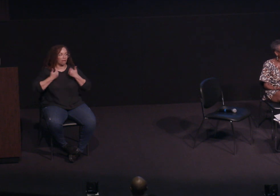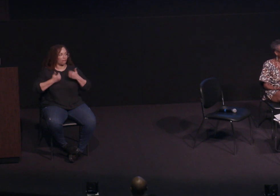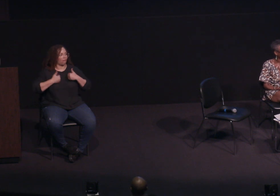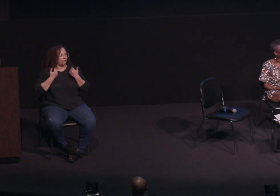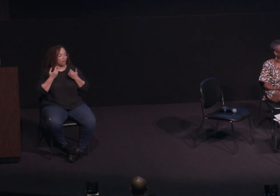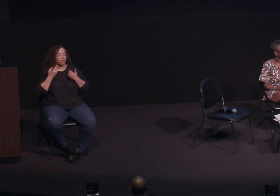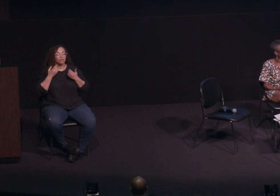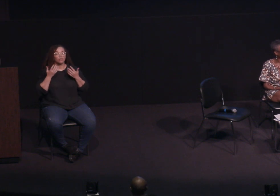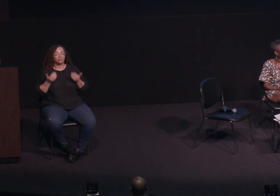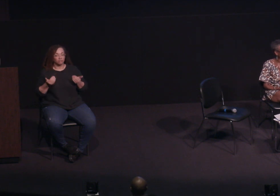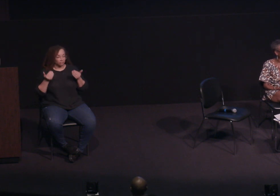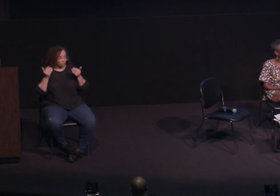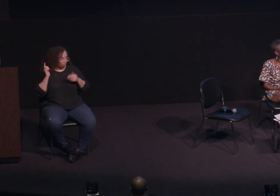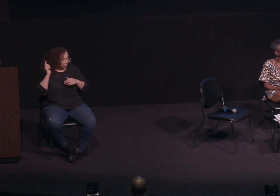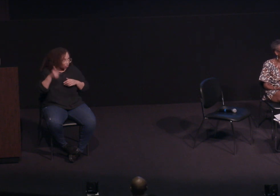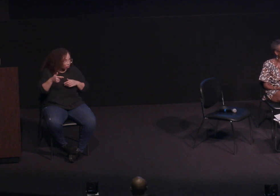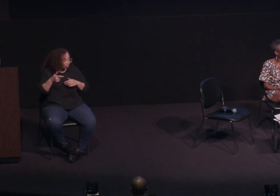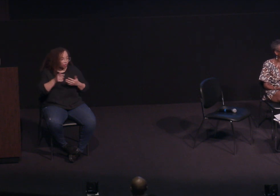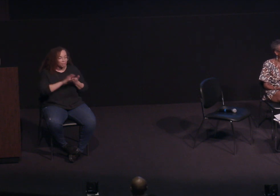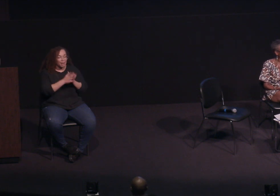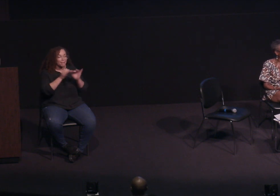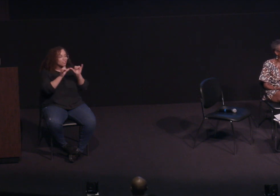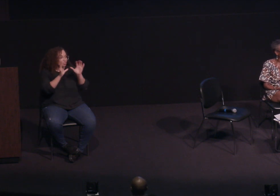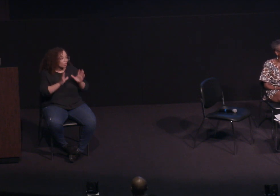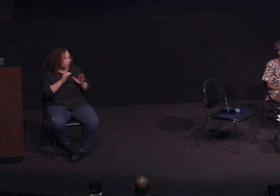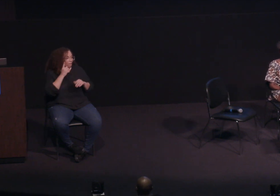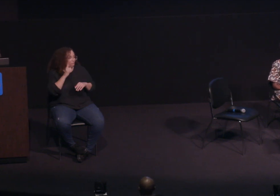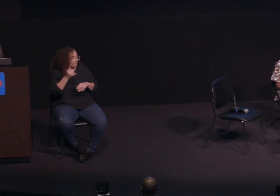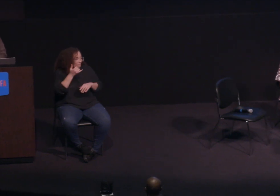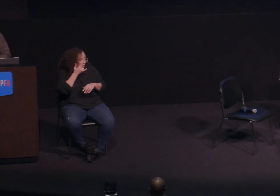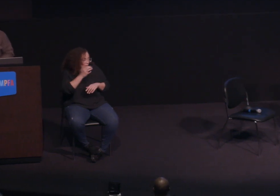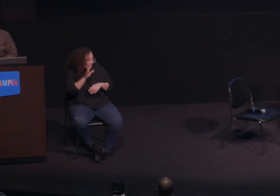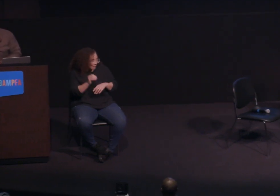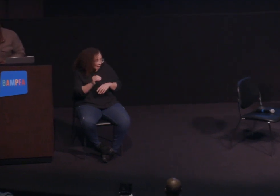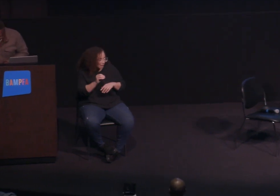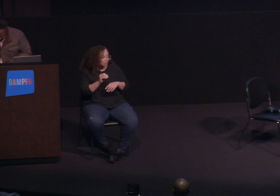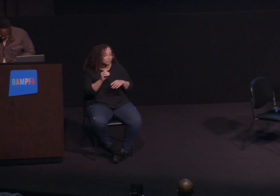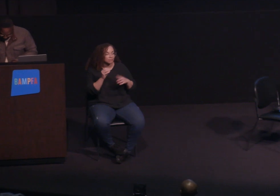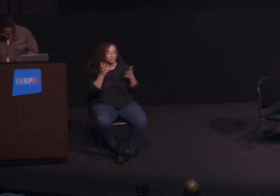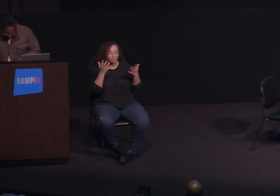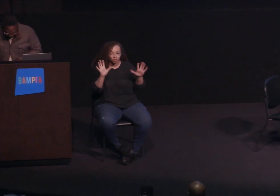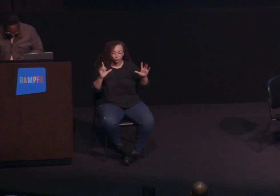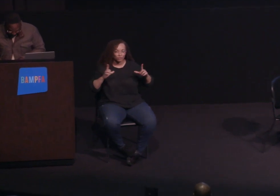Pacific Bell Telephone Company before retiring,